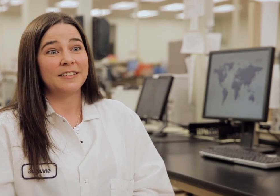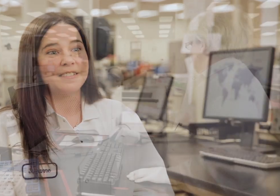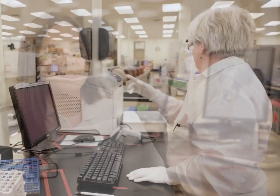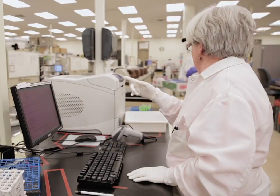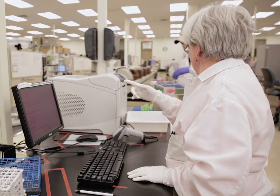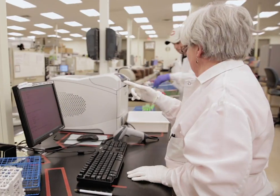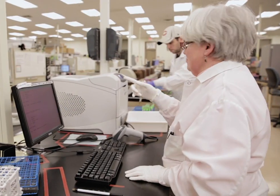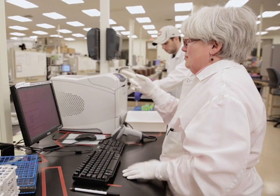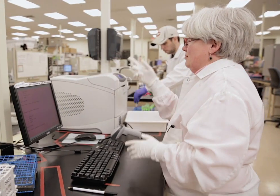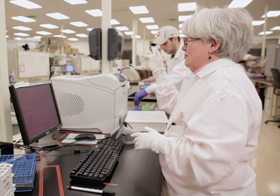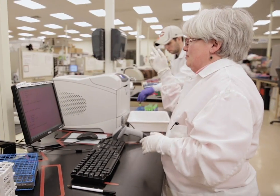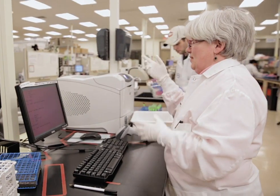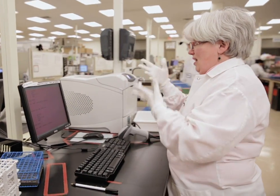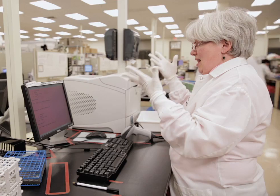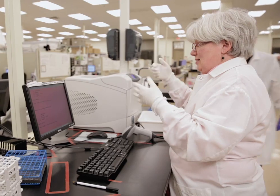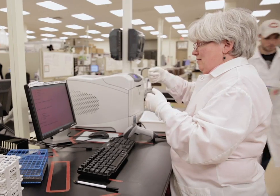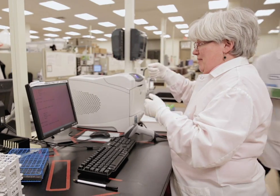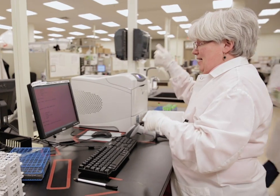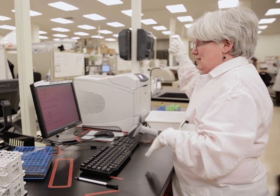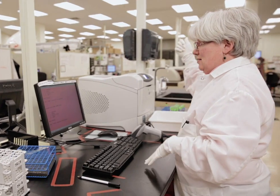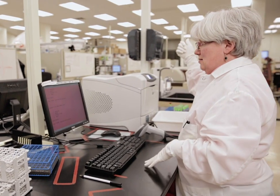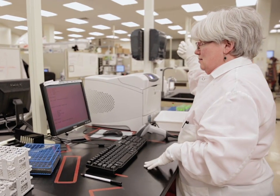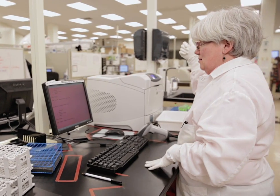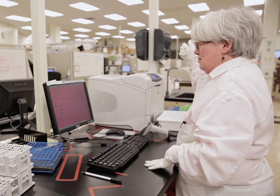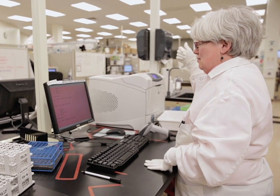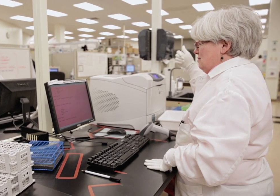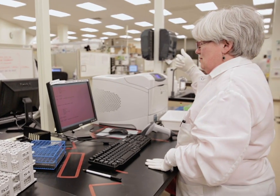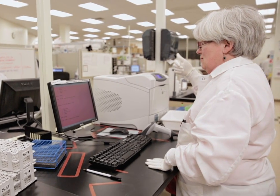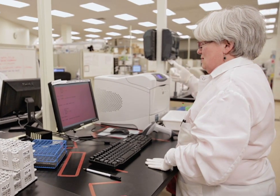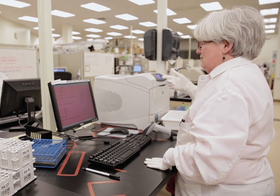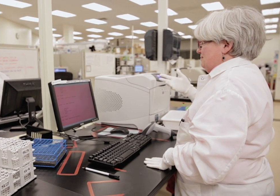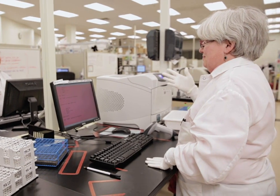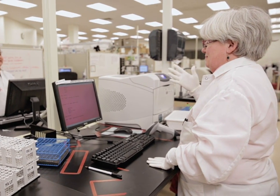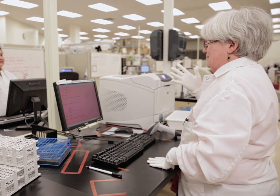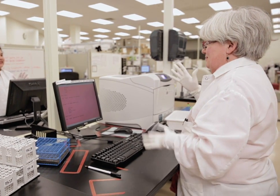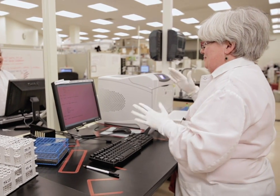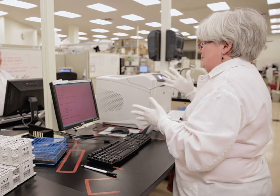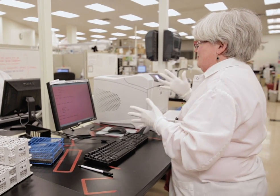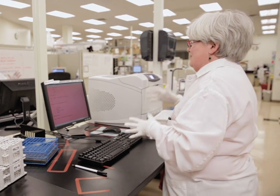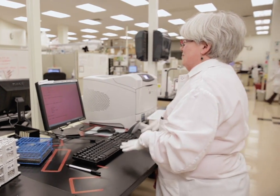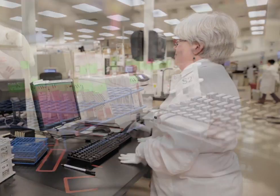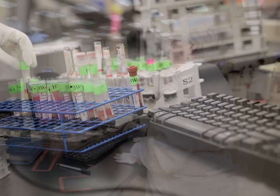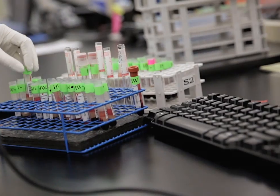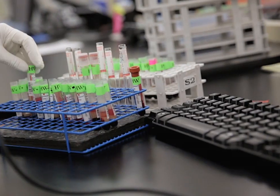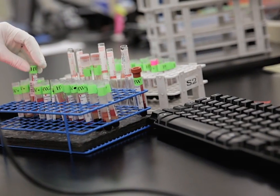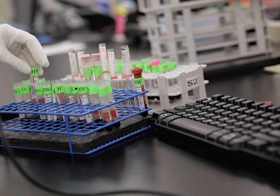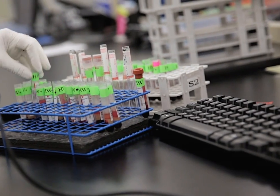It definitely strengthened the bond between her and a lot of people here in this lab. It's helped out a lot.